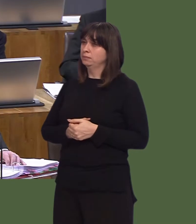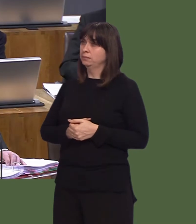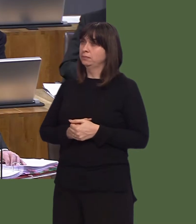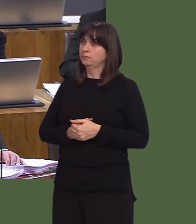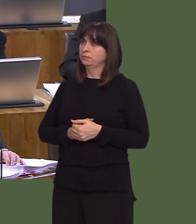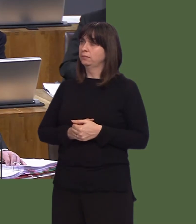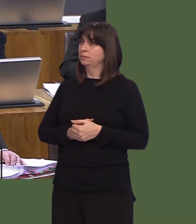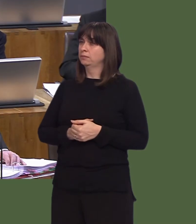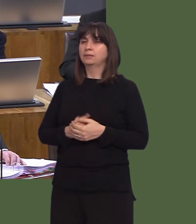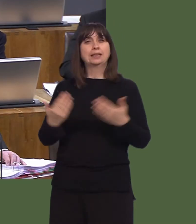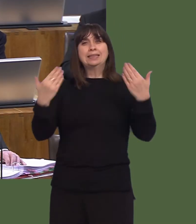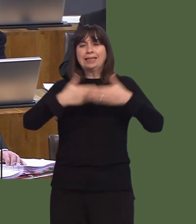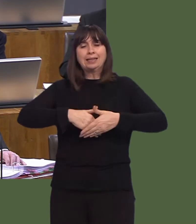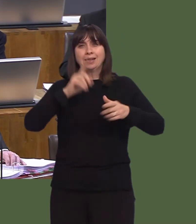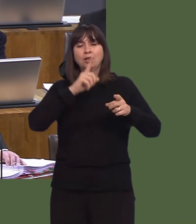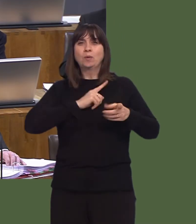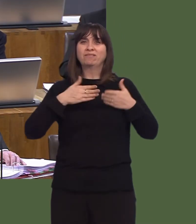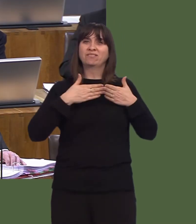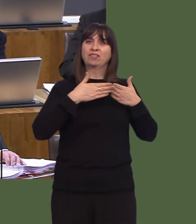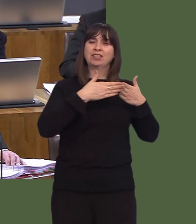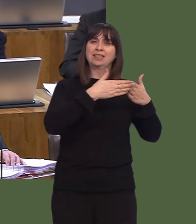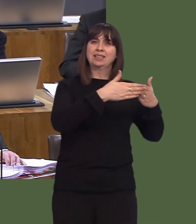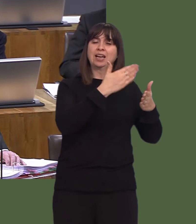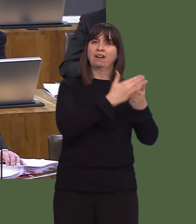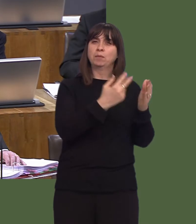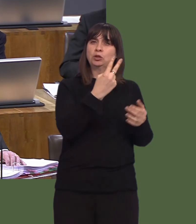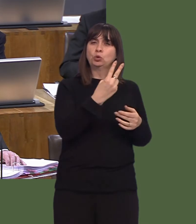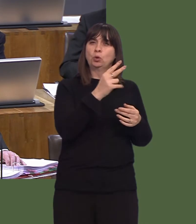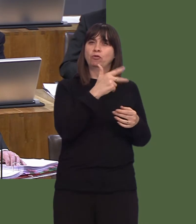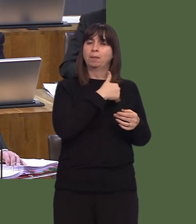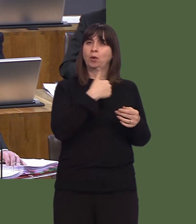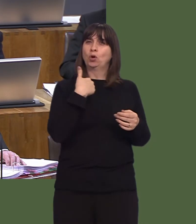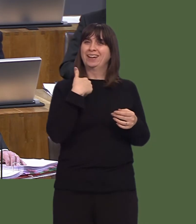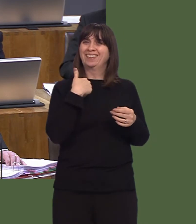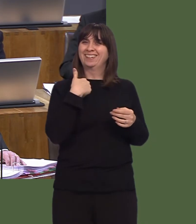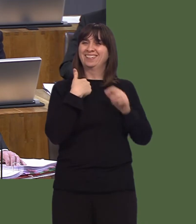course, at night, because the ferry leaves at about 02:30 to 02:45 in the morning. So, in terms of the ferryó.